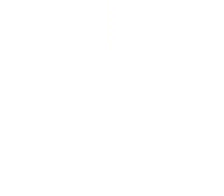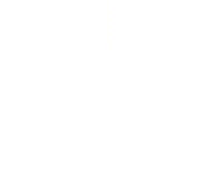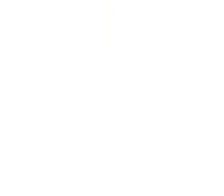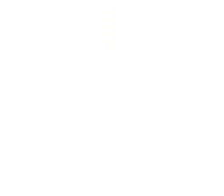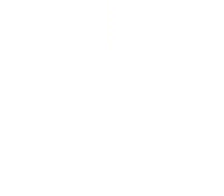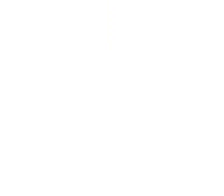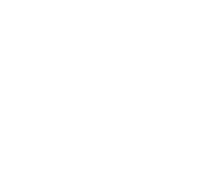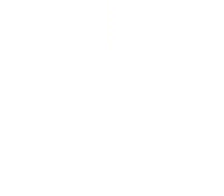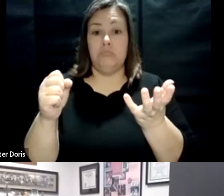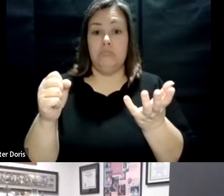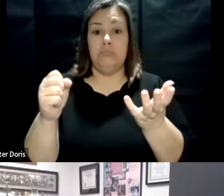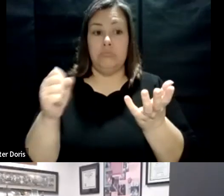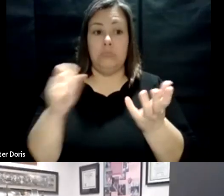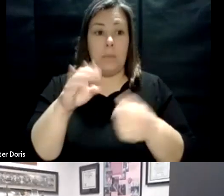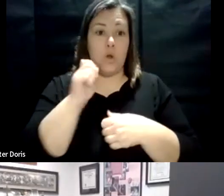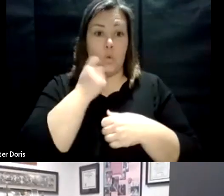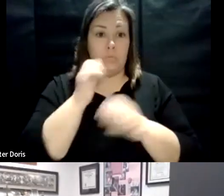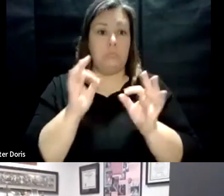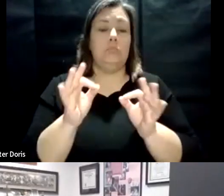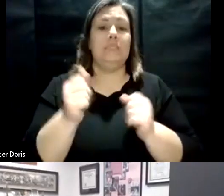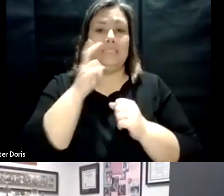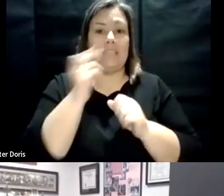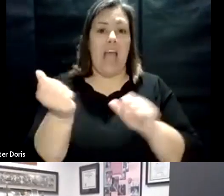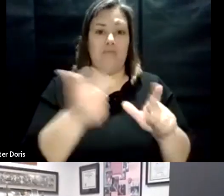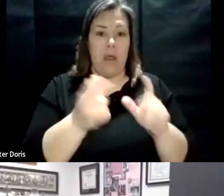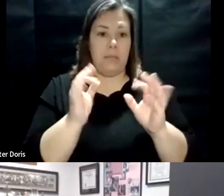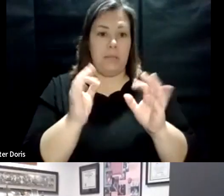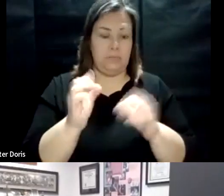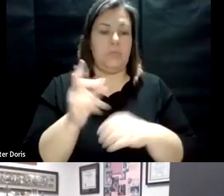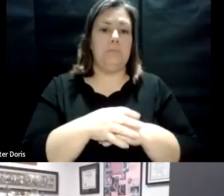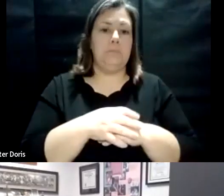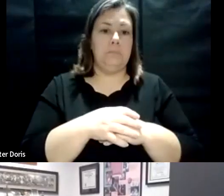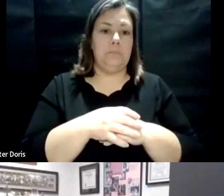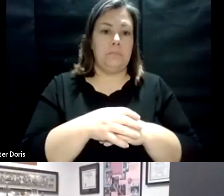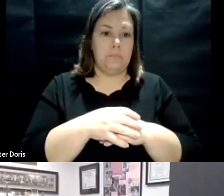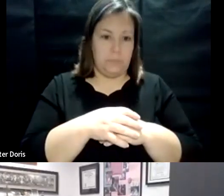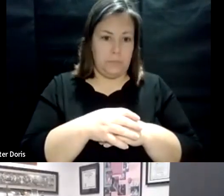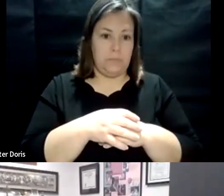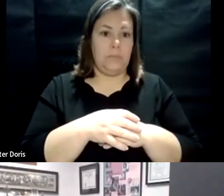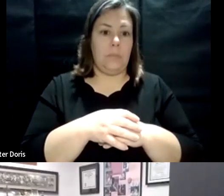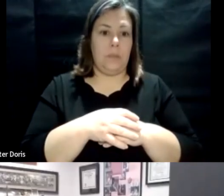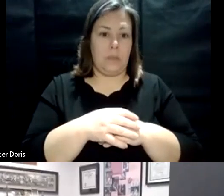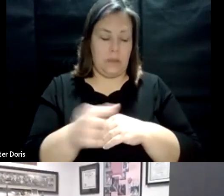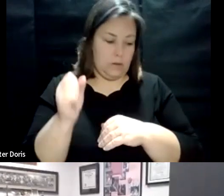If we could get sort of maybe an idea from folks, would you prefer to have the conversations with the screen share off so we can see each other and engage more effectively with each other and have a discussion that way Yeah. Okay. Yeah, that'd be cool.